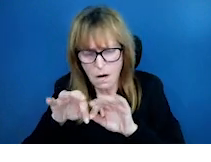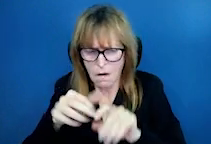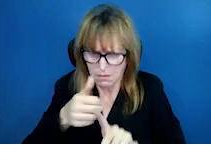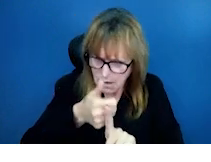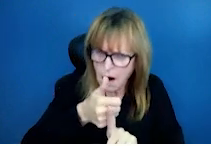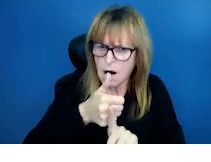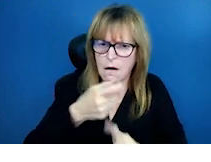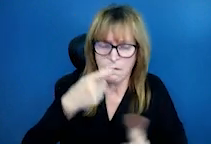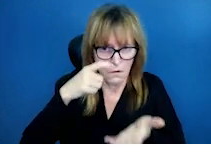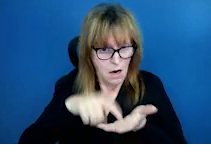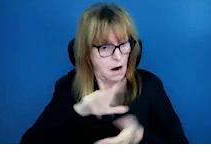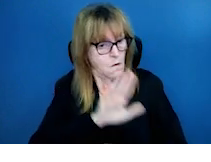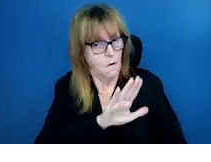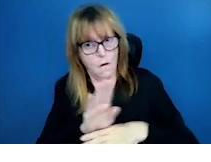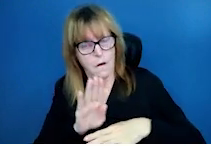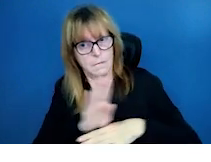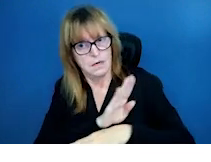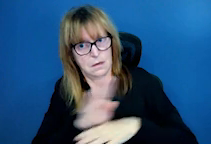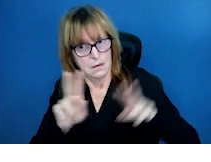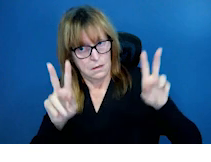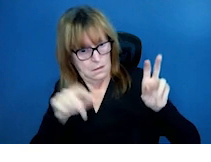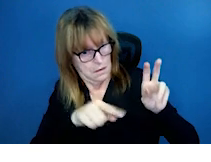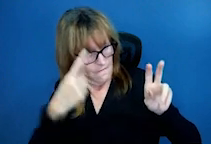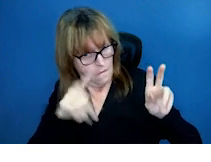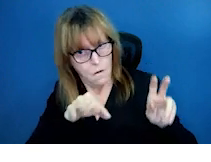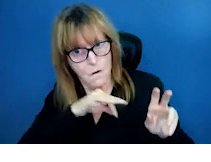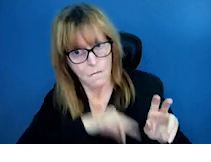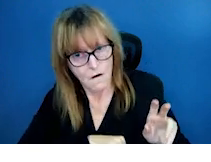Also, if your organization operates under the office of a municipal counselor